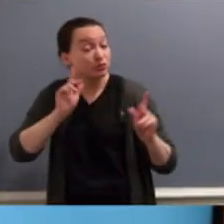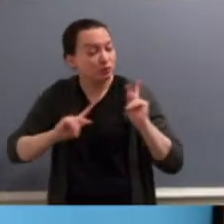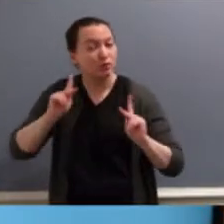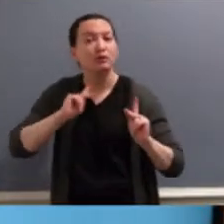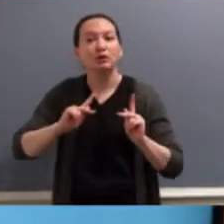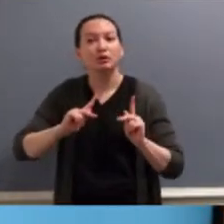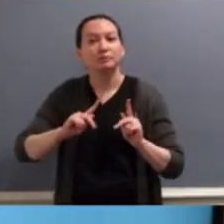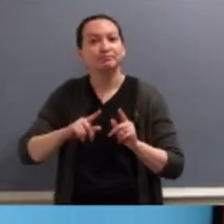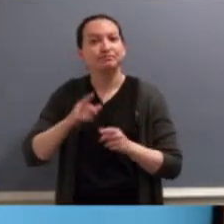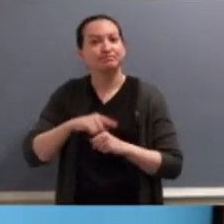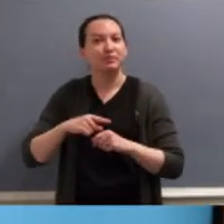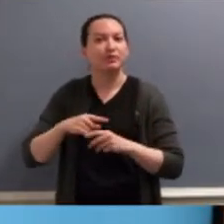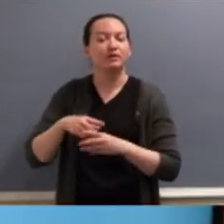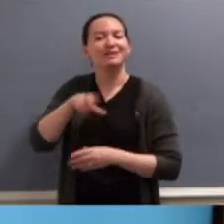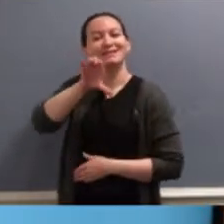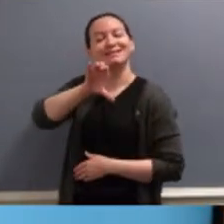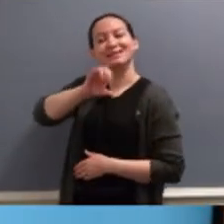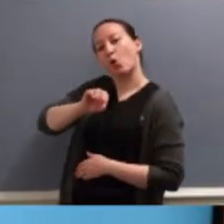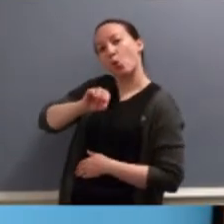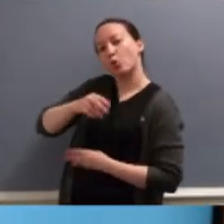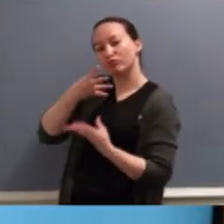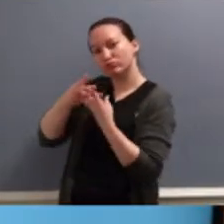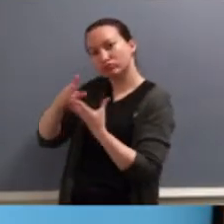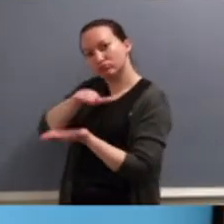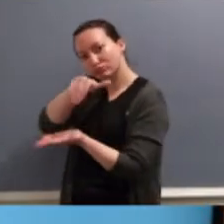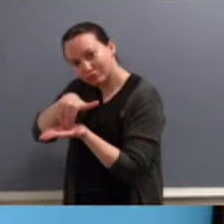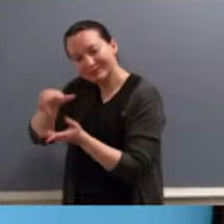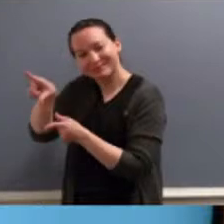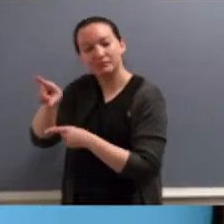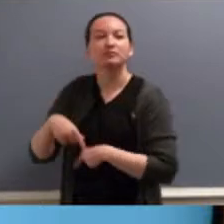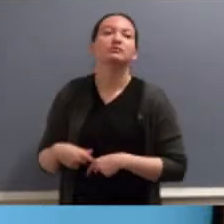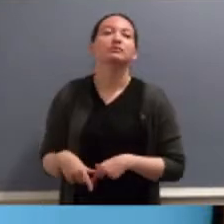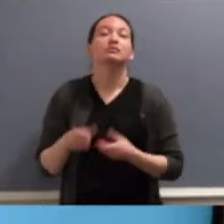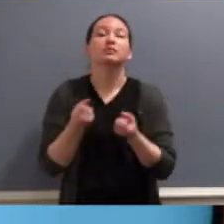into the corrections officer field within the justice center and it supports the retention of